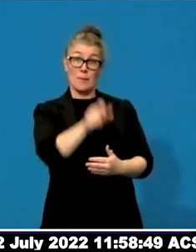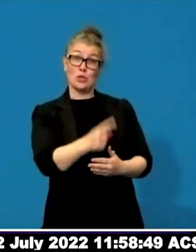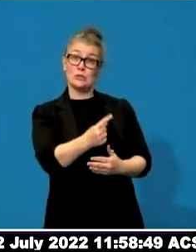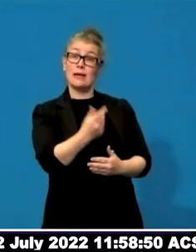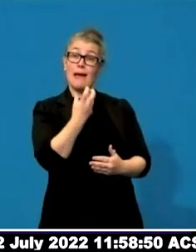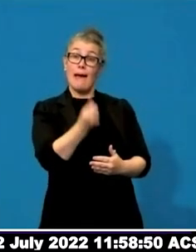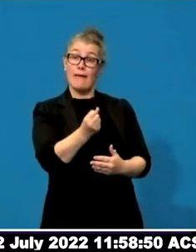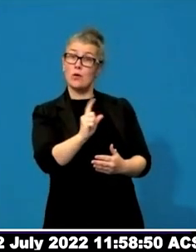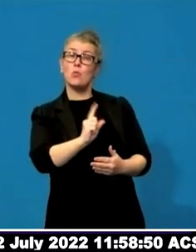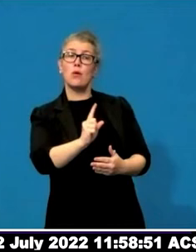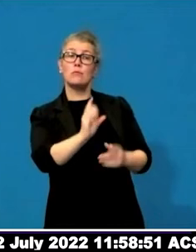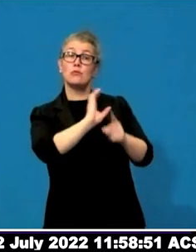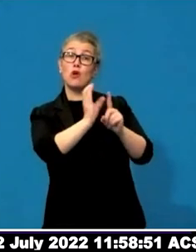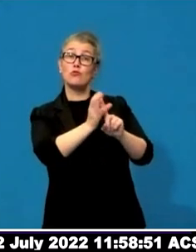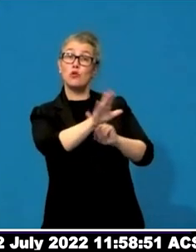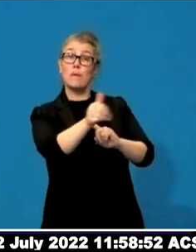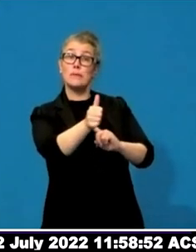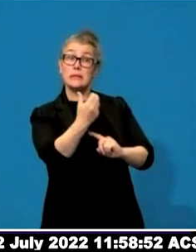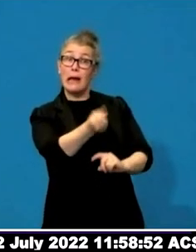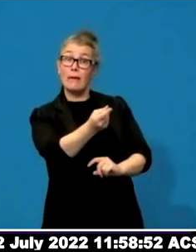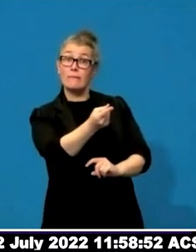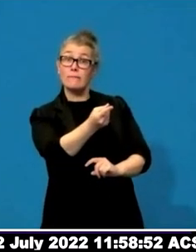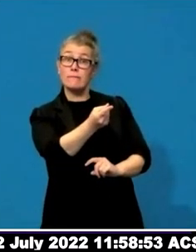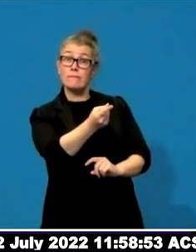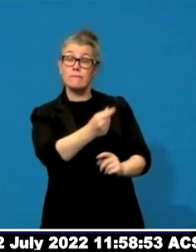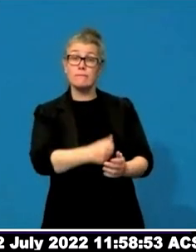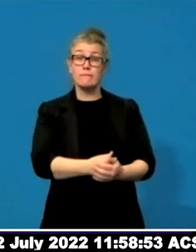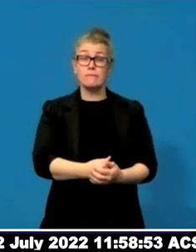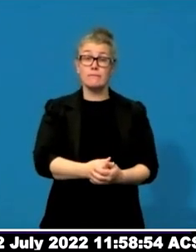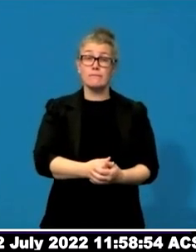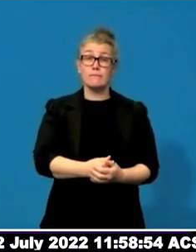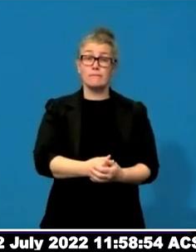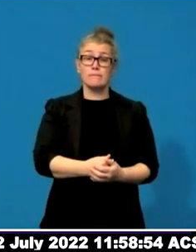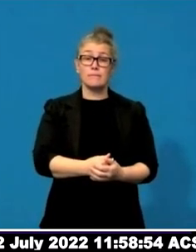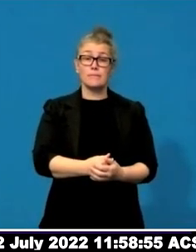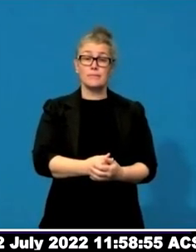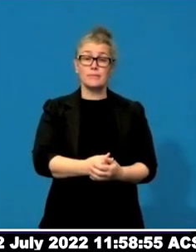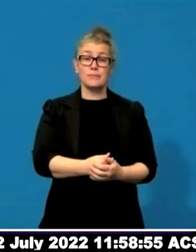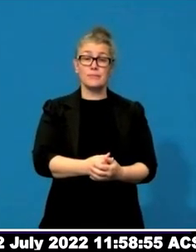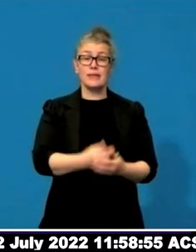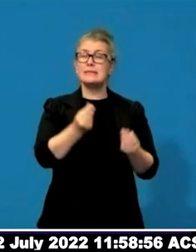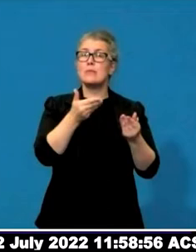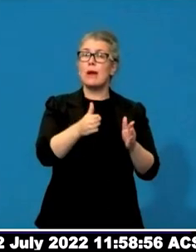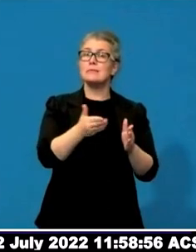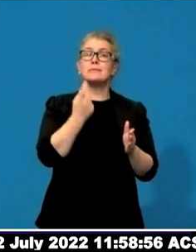And sometimes it might, you know, be as simple as that they have spent time